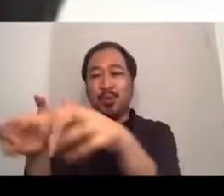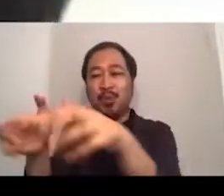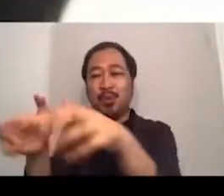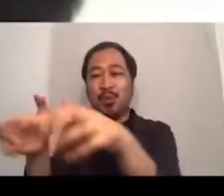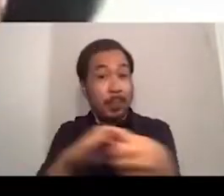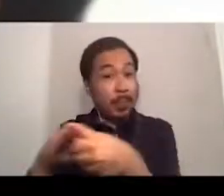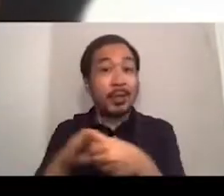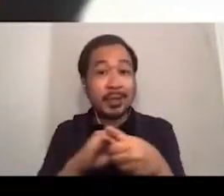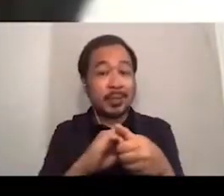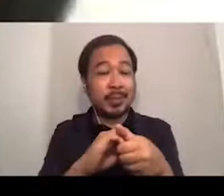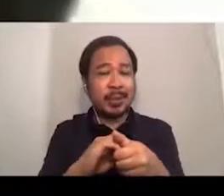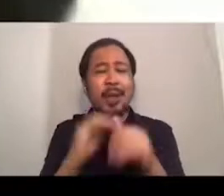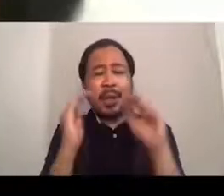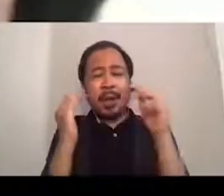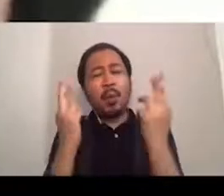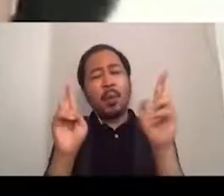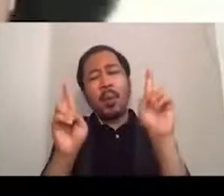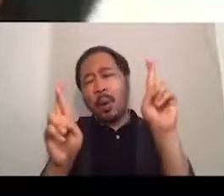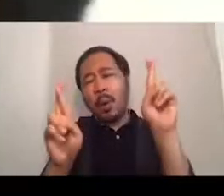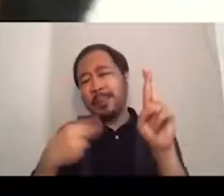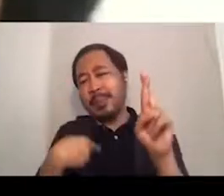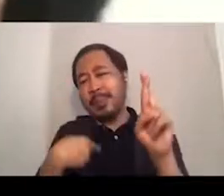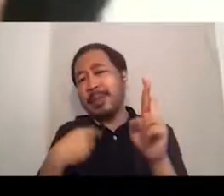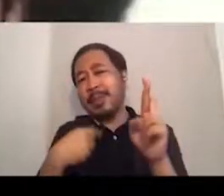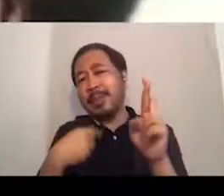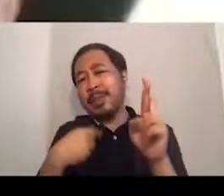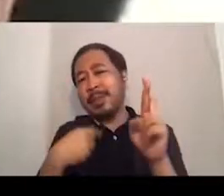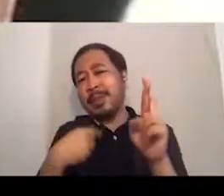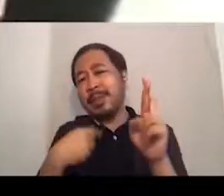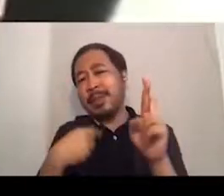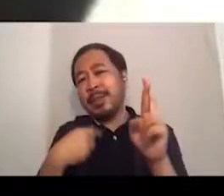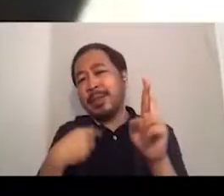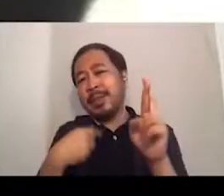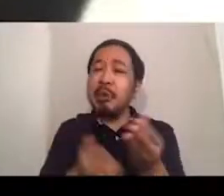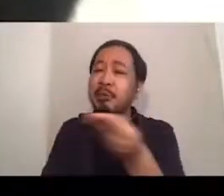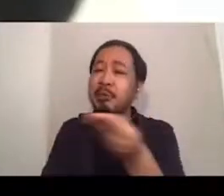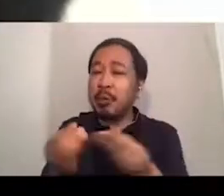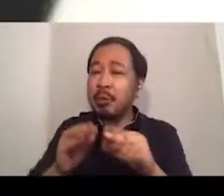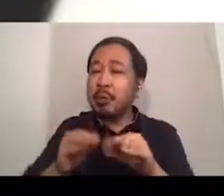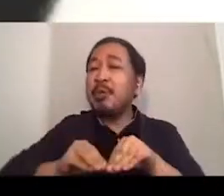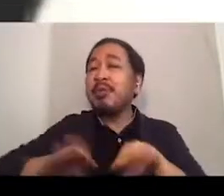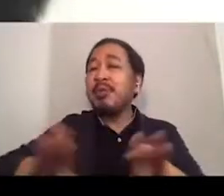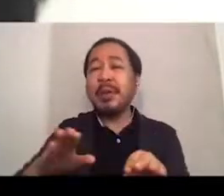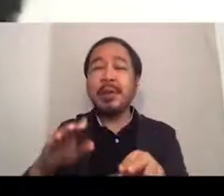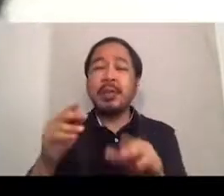for persons with disabilities as well, whether it is during or beyond the COVID period.